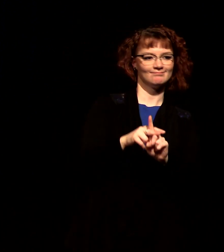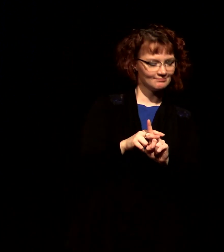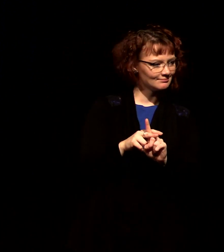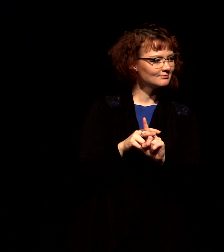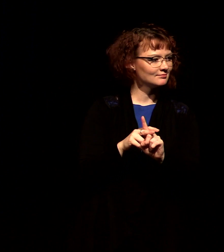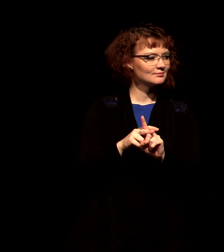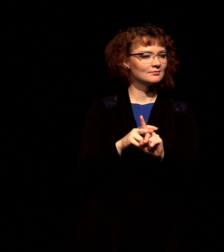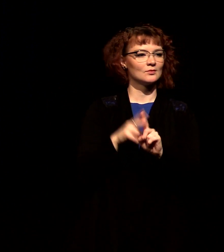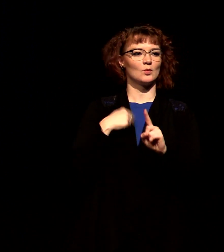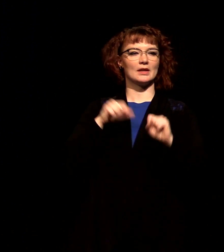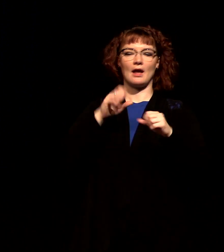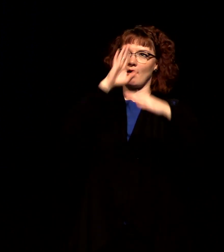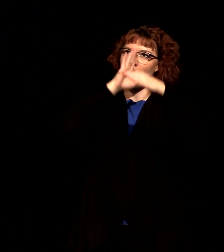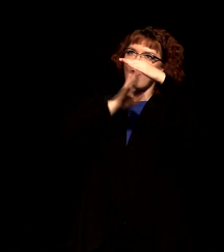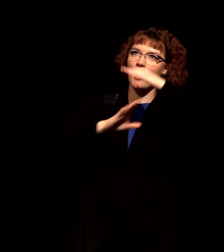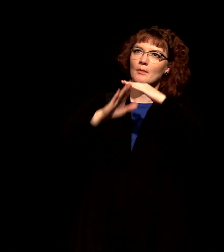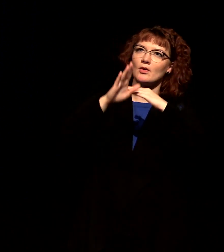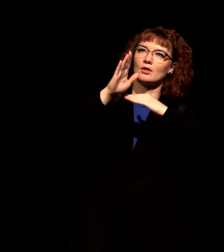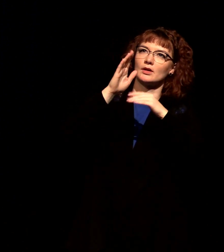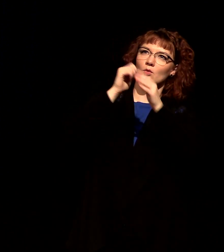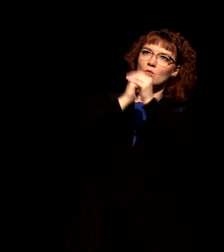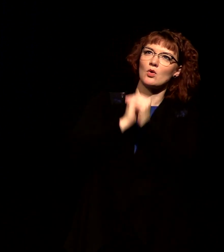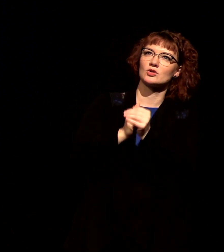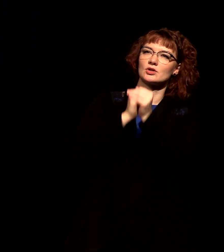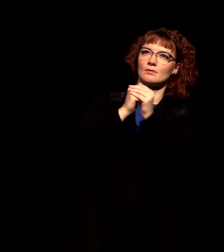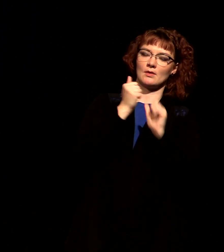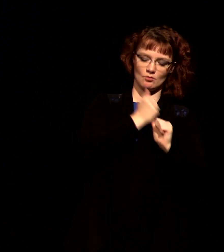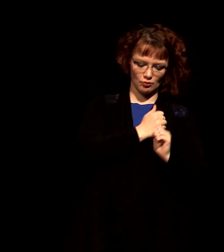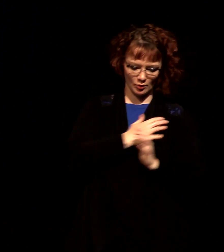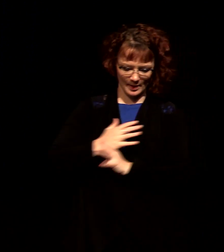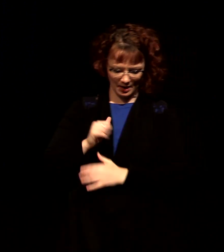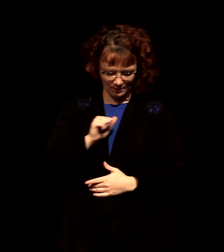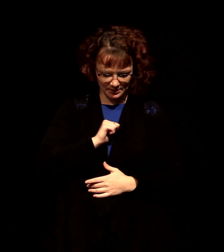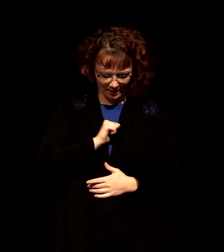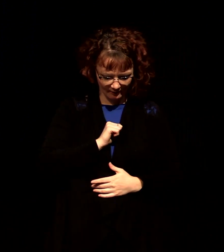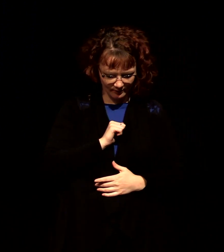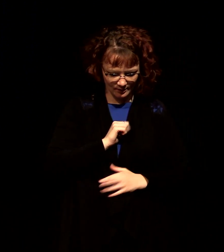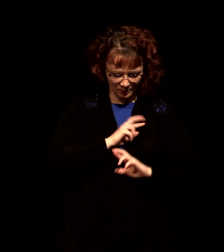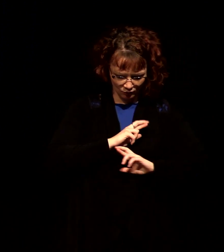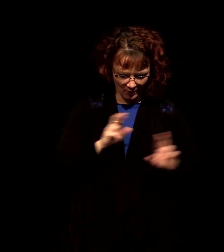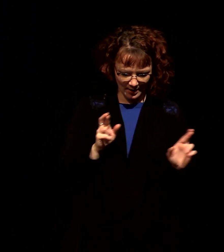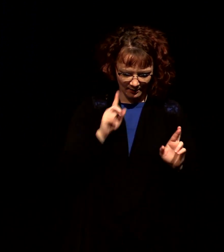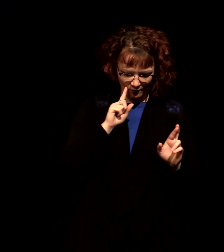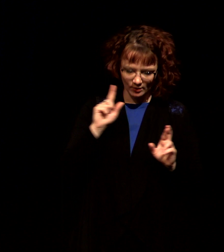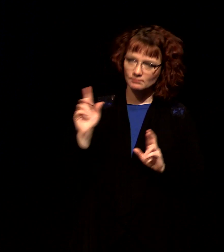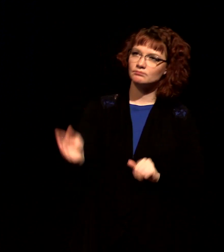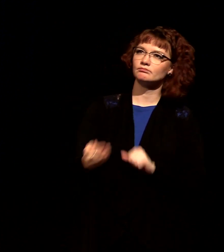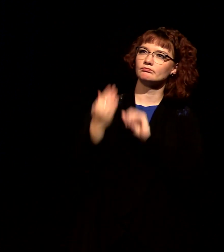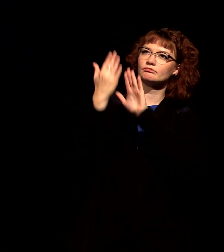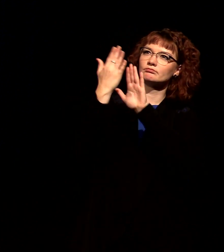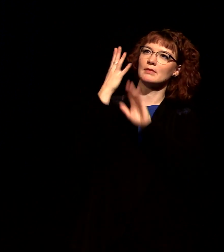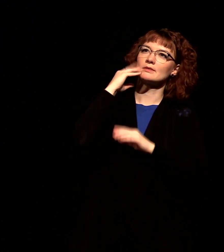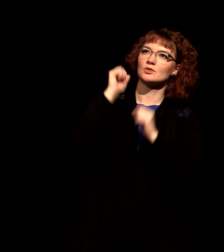humble worship and repentance, to prepare ourselves for an encounter with the king. And so would you join me again, in a